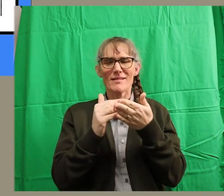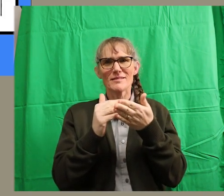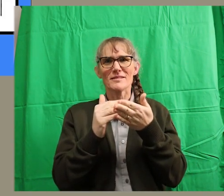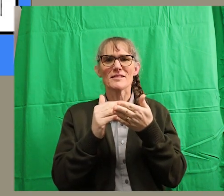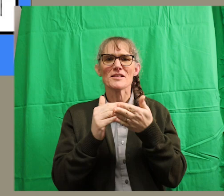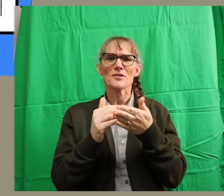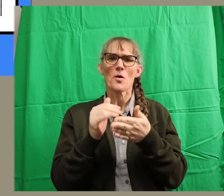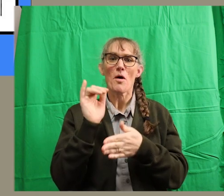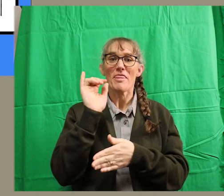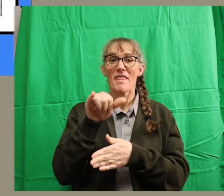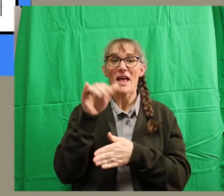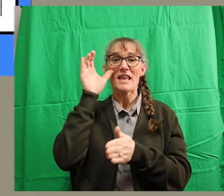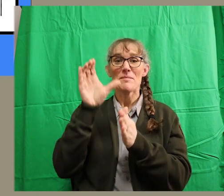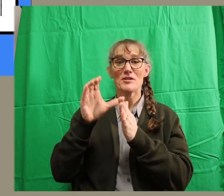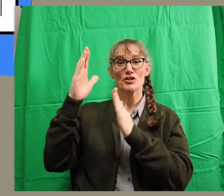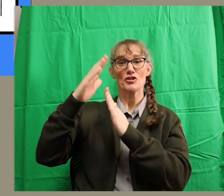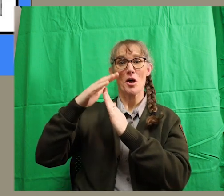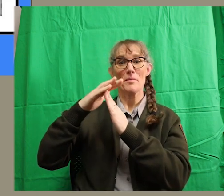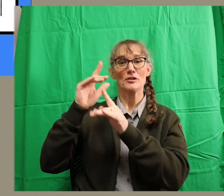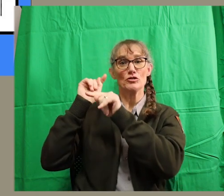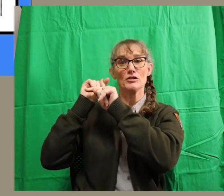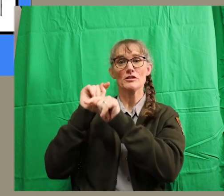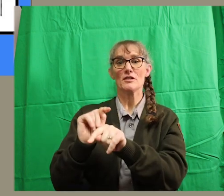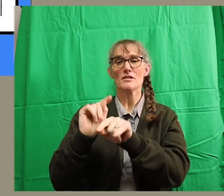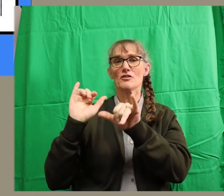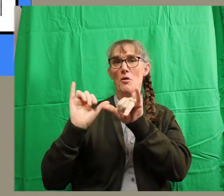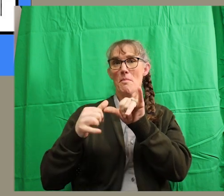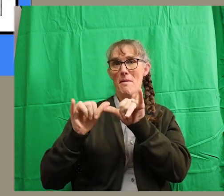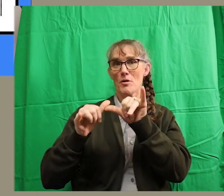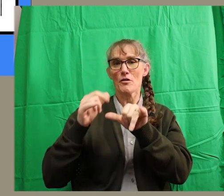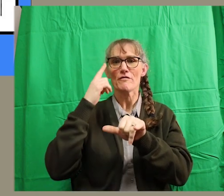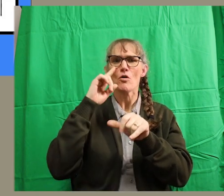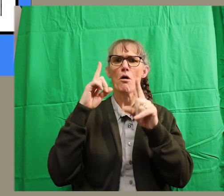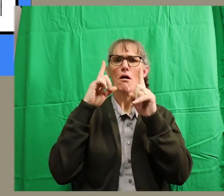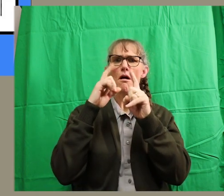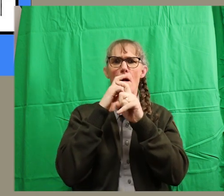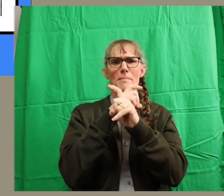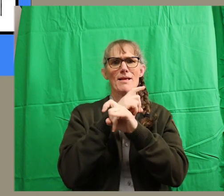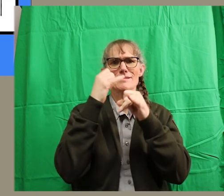So the image on the right, the top right, shows us the traditional way to measure complexity.